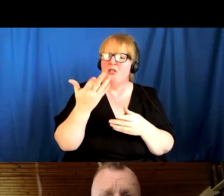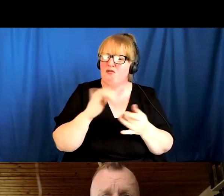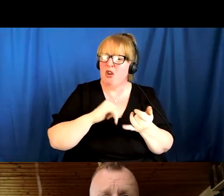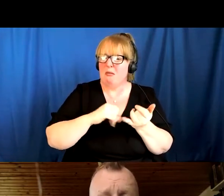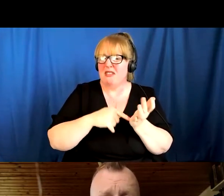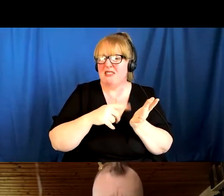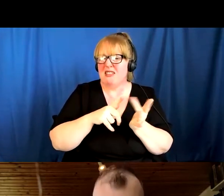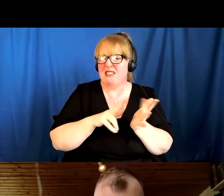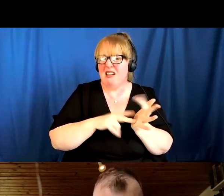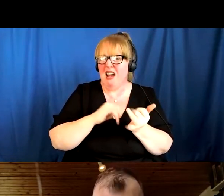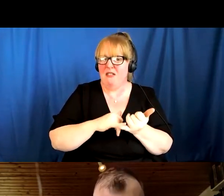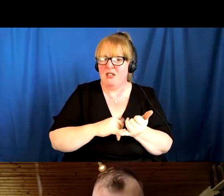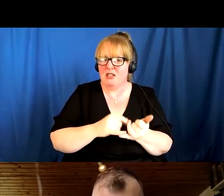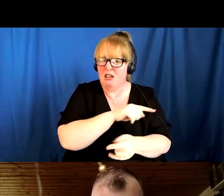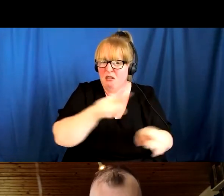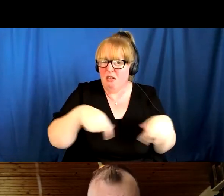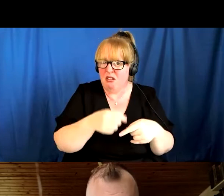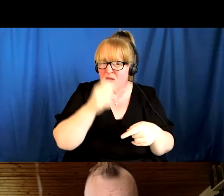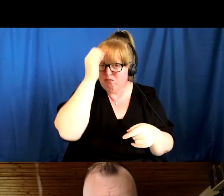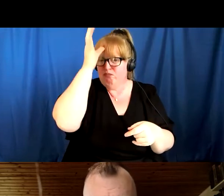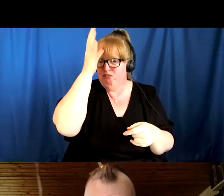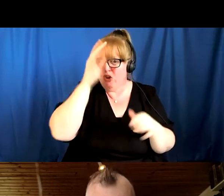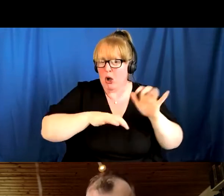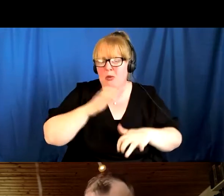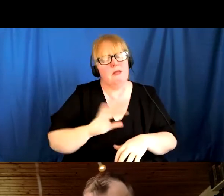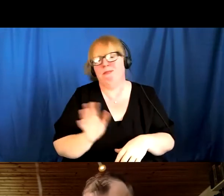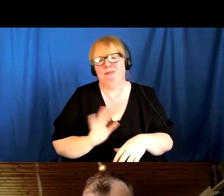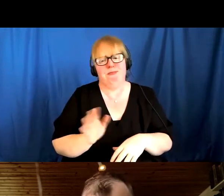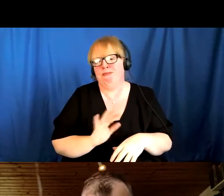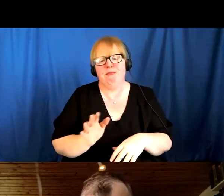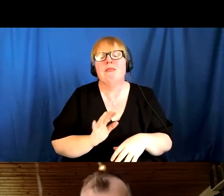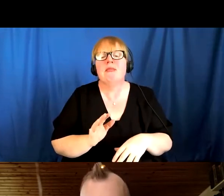And we were always trying to kind of work towards the cultivation of a sort of new type